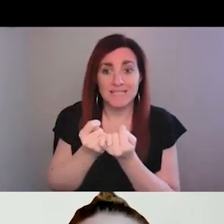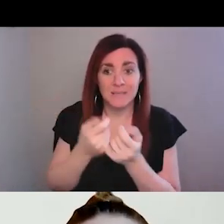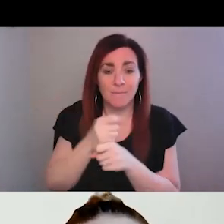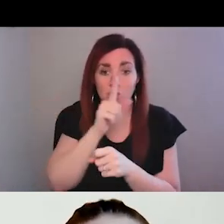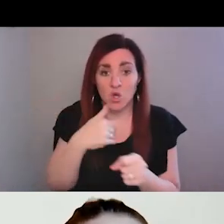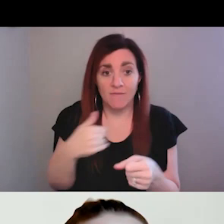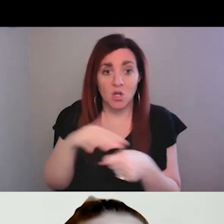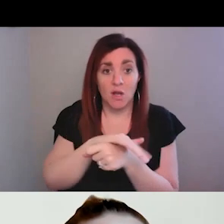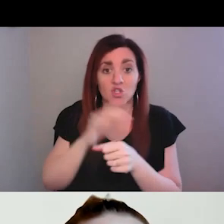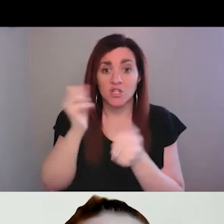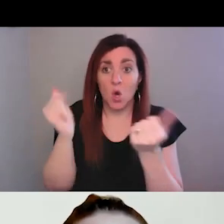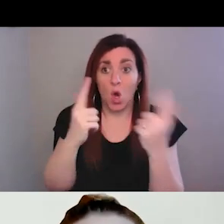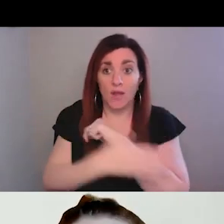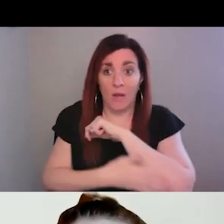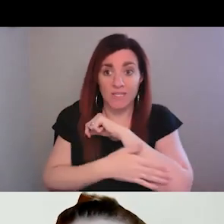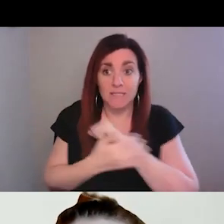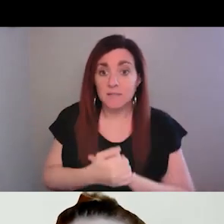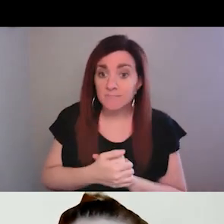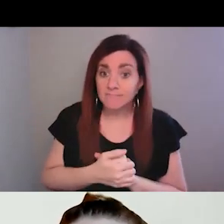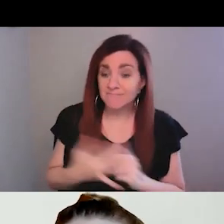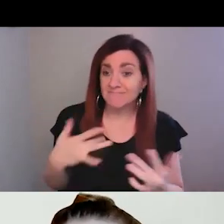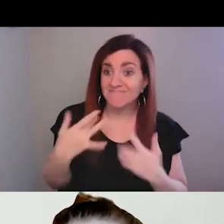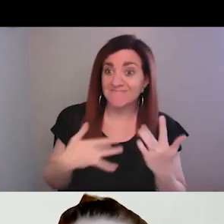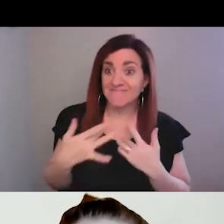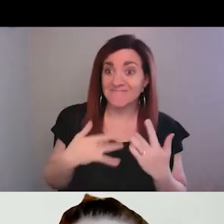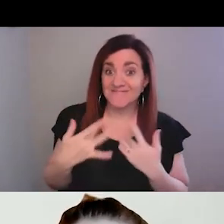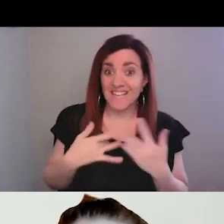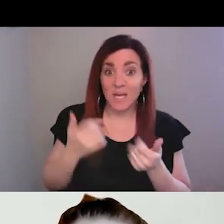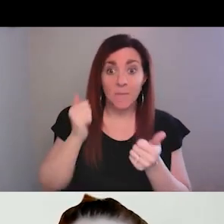EVERY COUNTY. THE EXCITING PART IS THIS HAS PAST BOTH CHAMBERS.